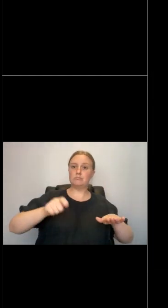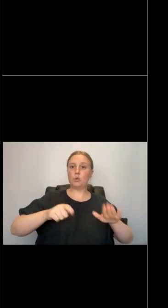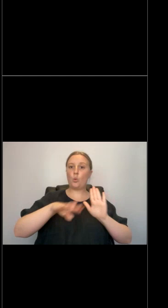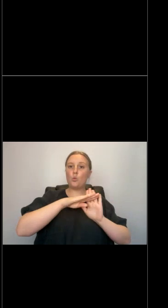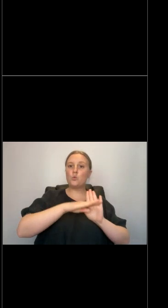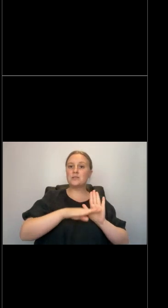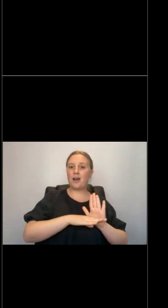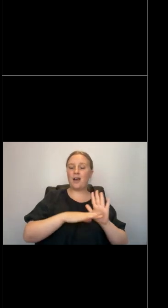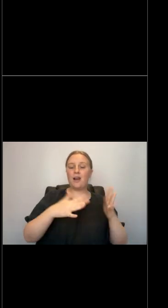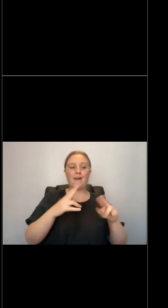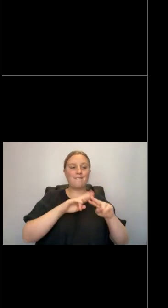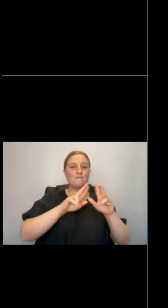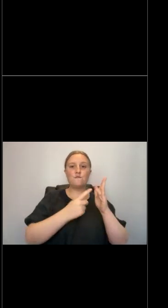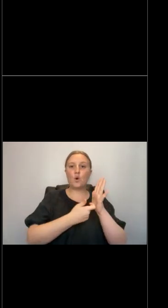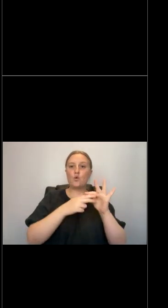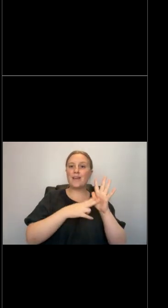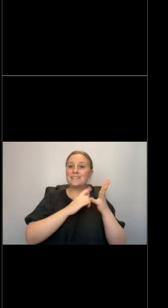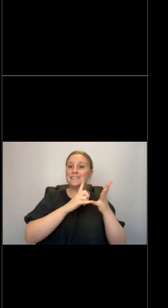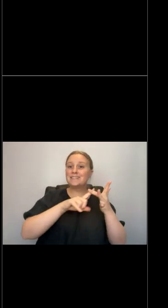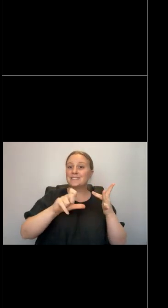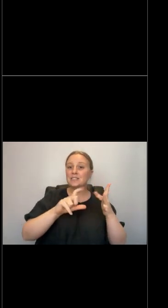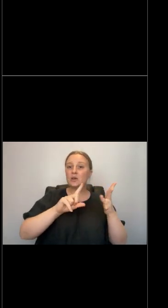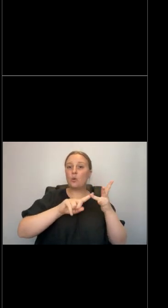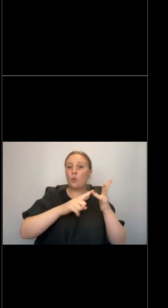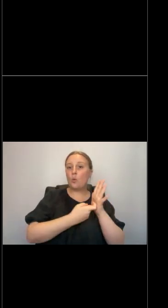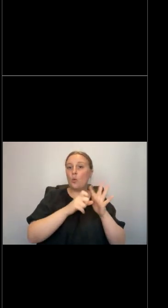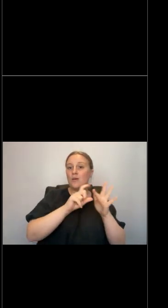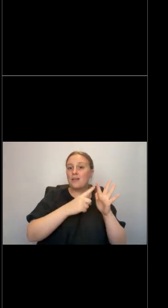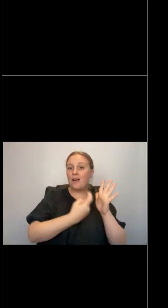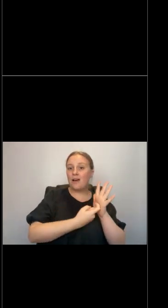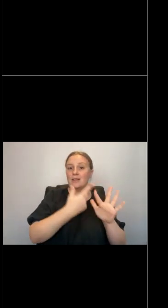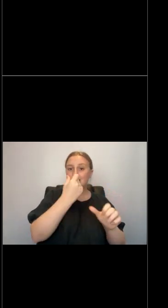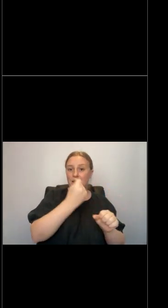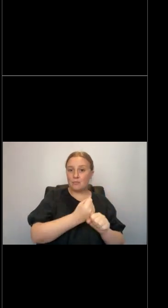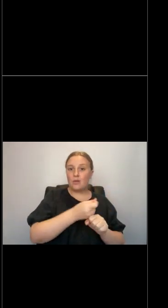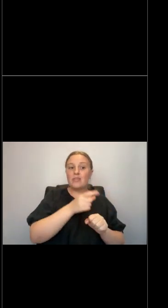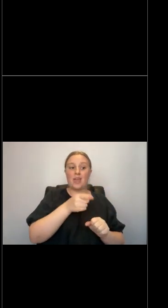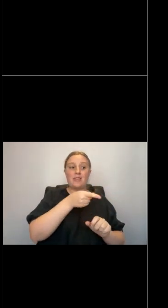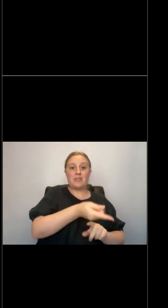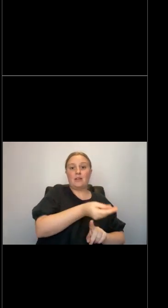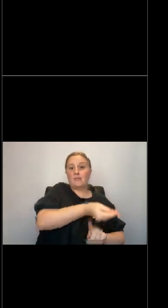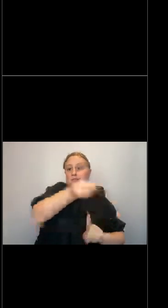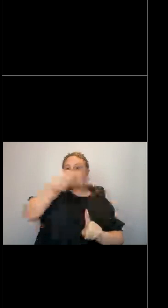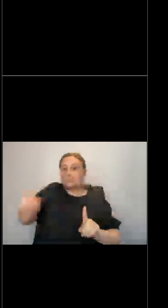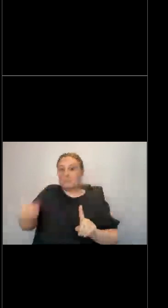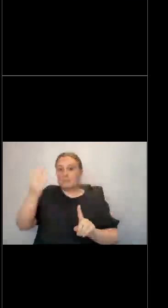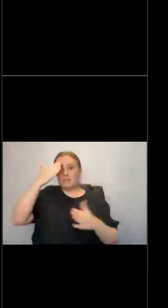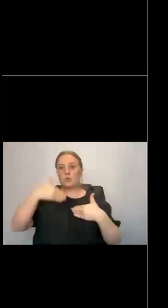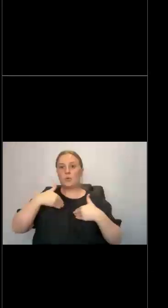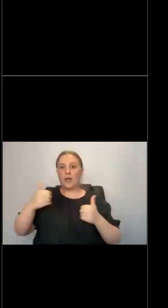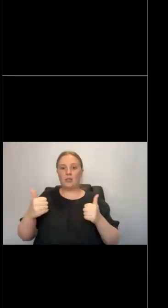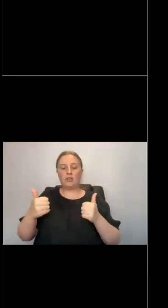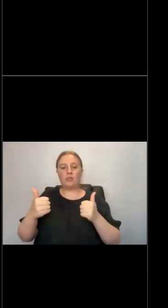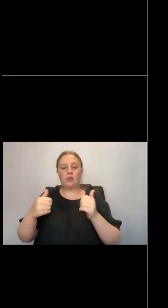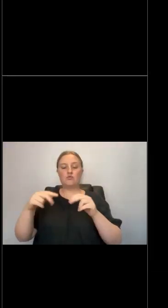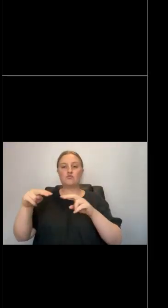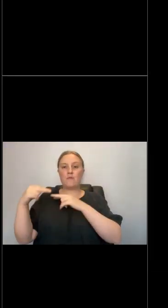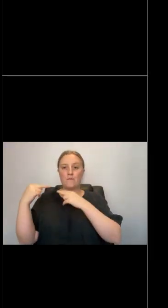is periodically reviewed by the mental health review review Tribunal and decisions from